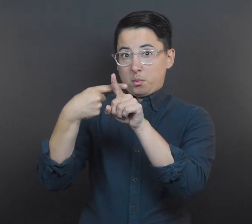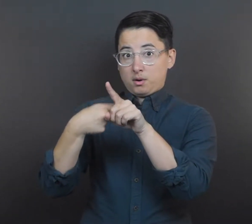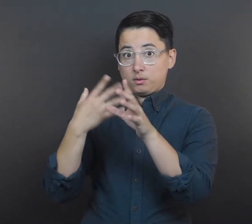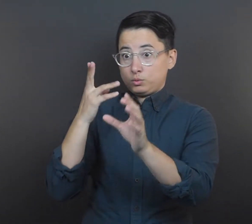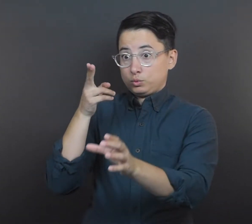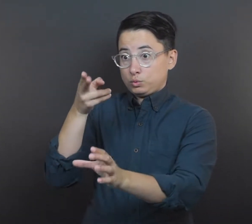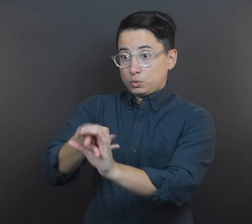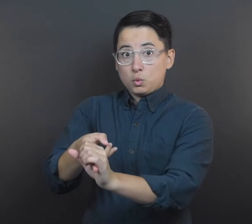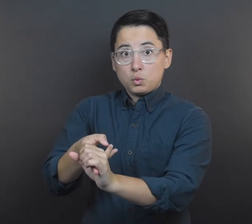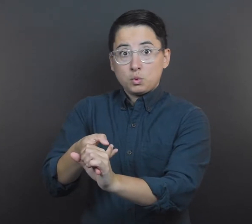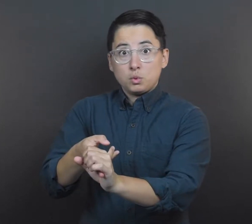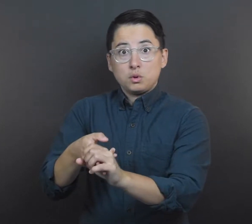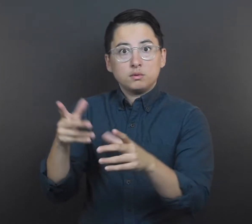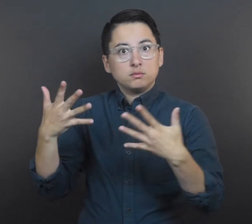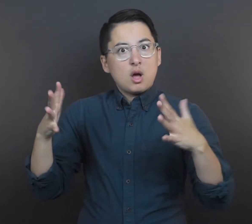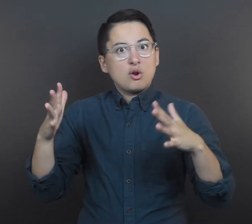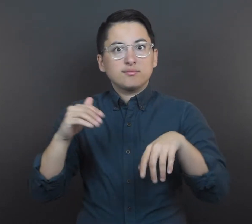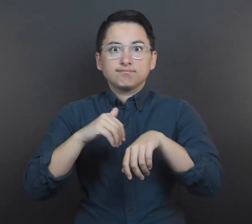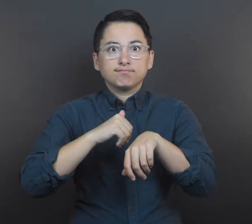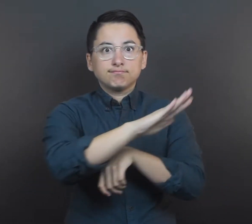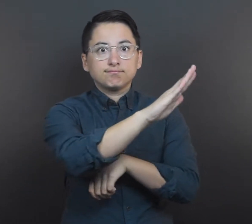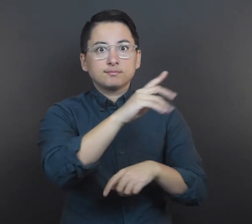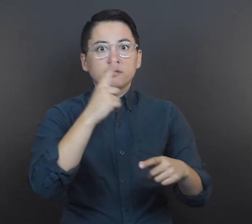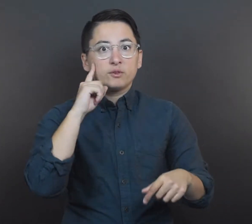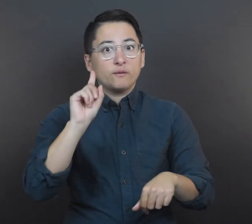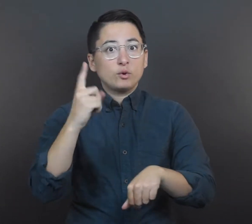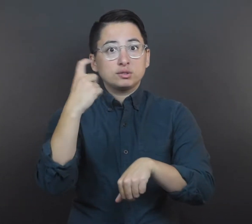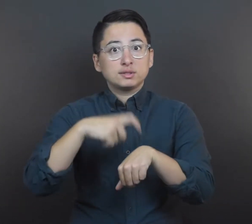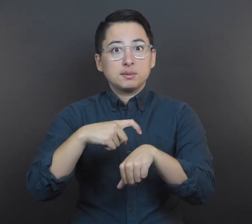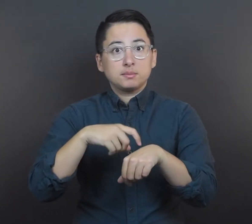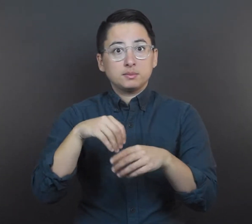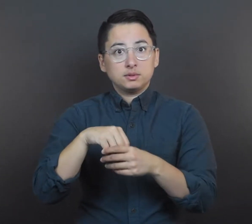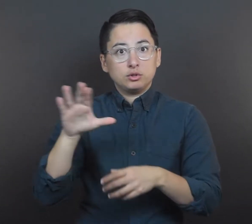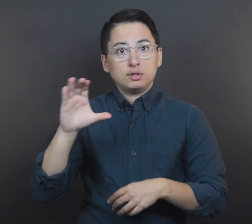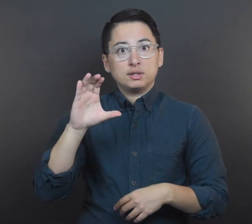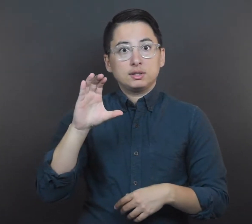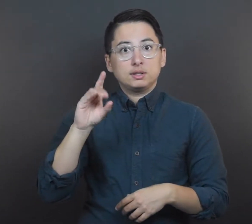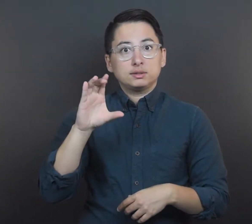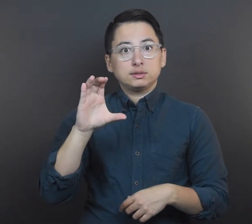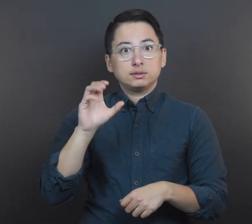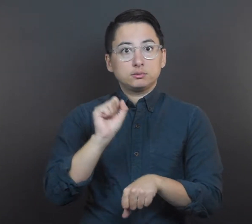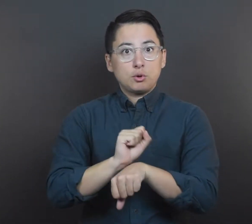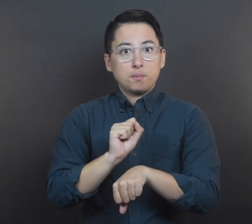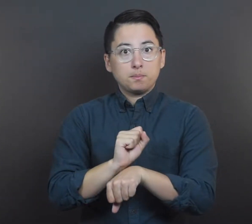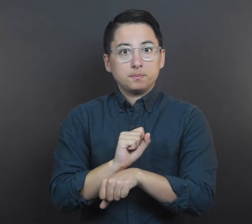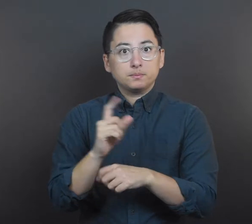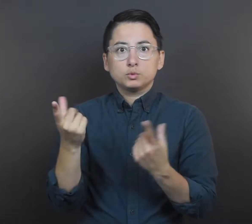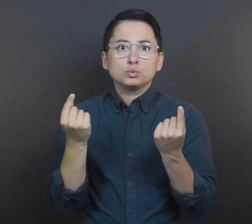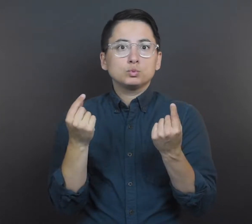Communication, Media, and Training (CoMeT) Team.